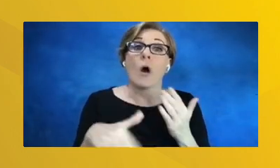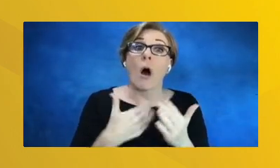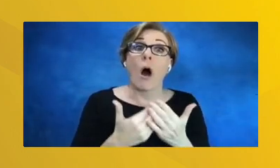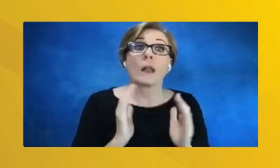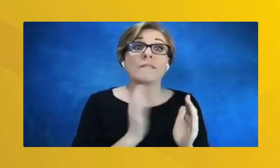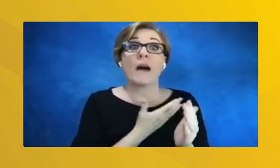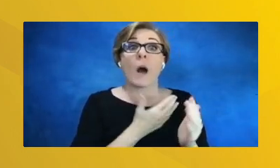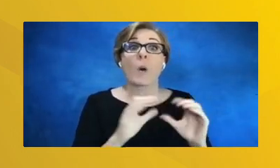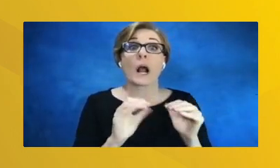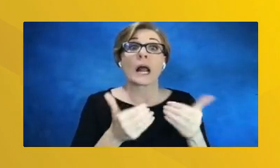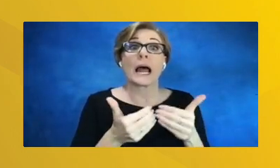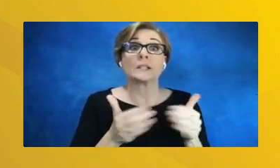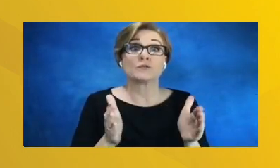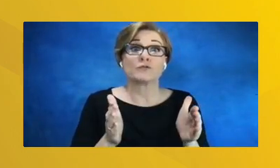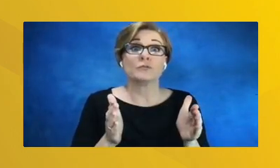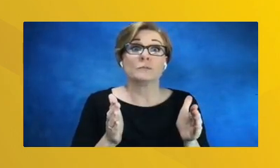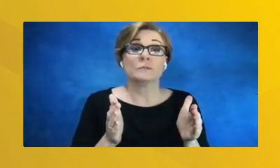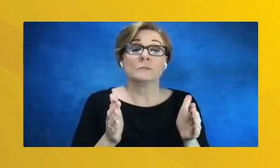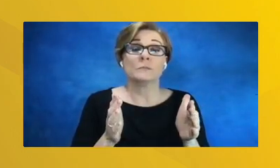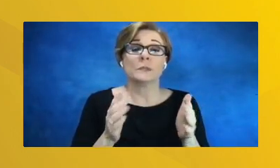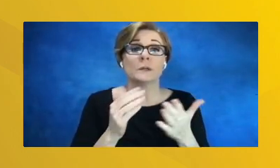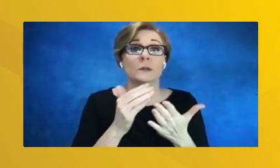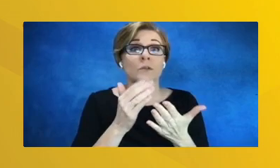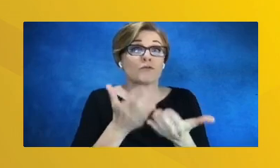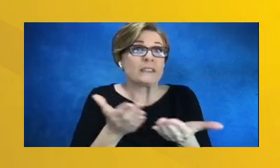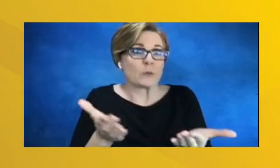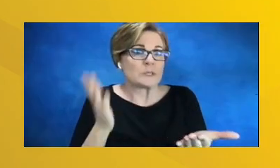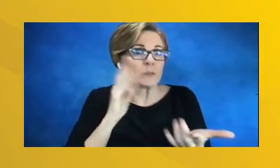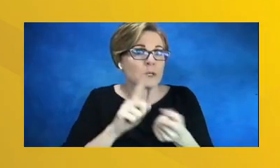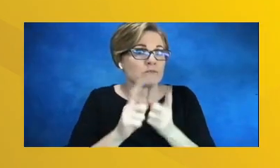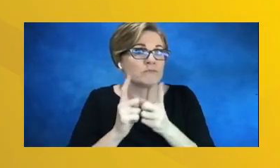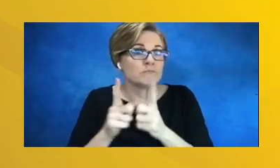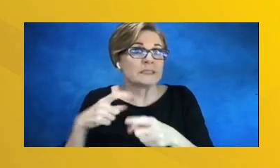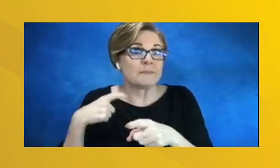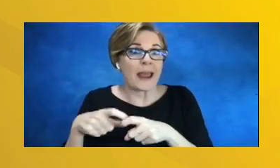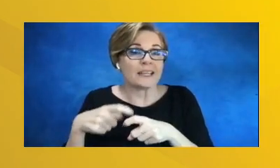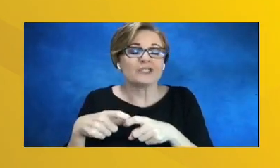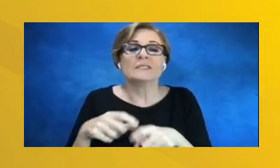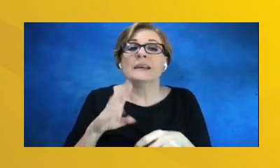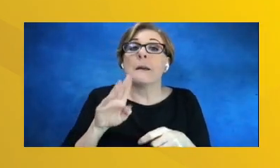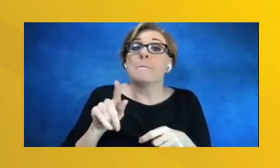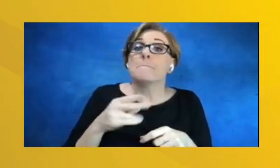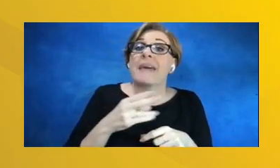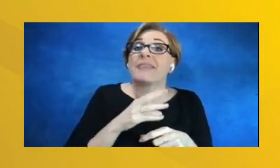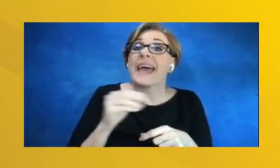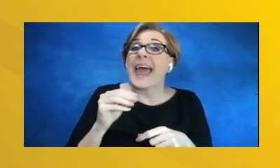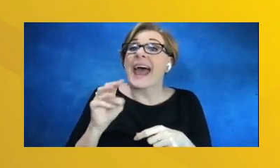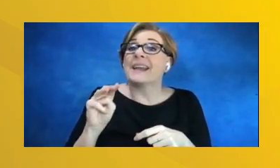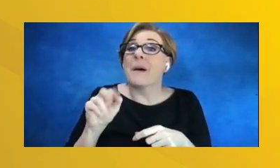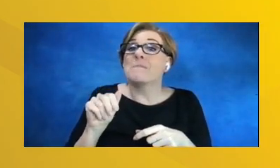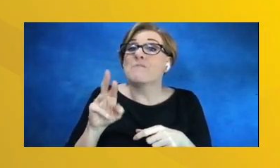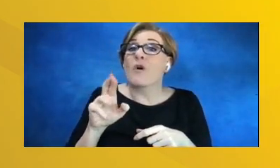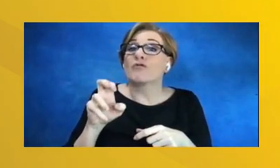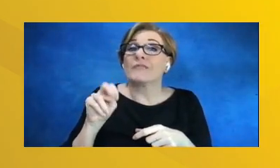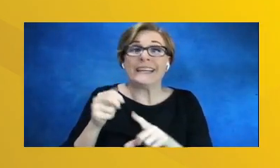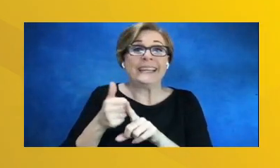And we do have Beth and Maureen are our Spanish speaking experts. So they have been helping us translate those.